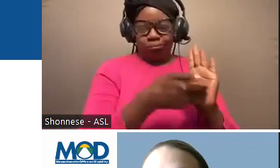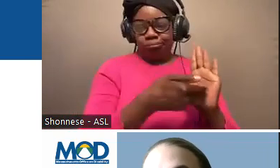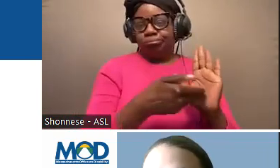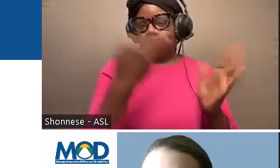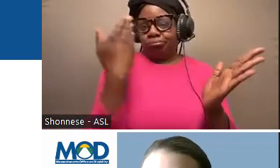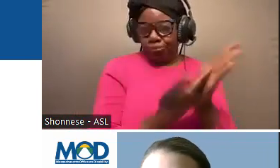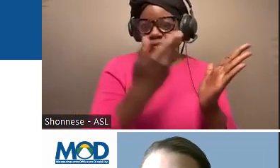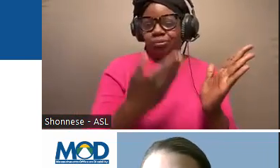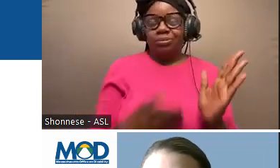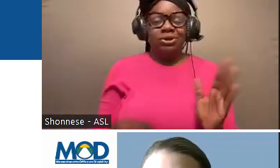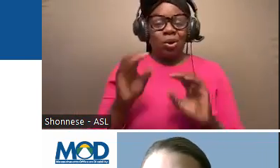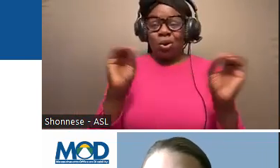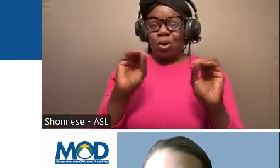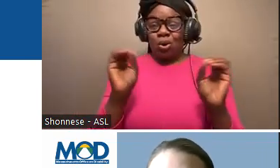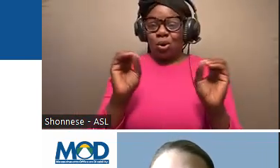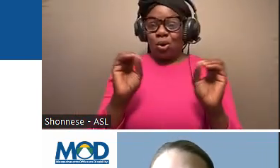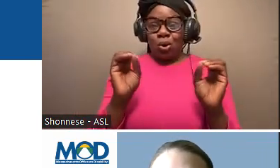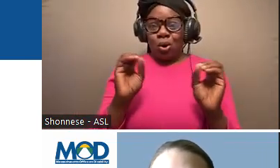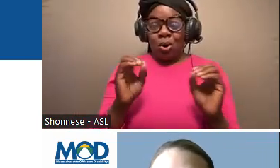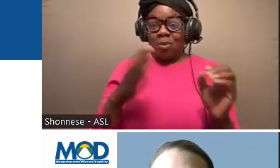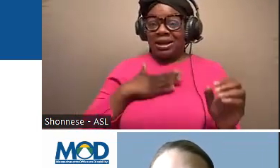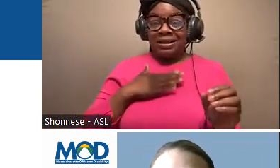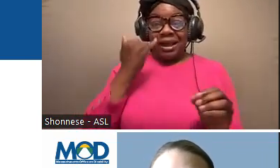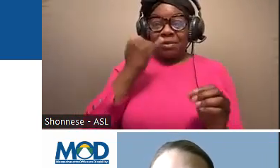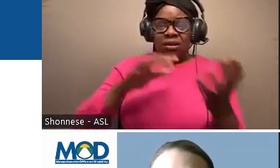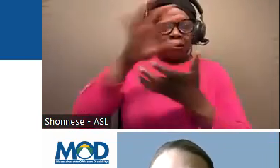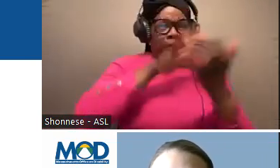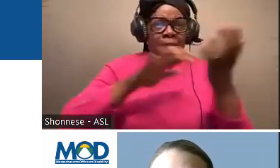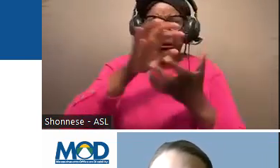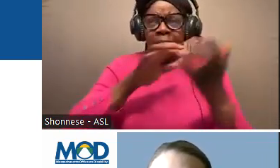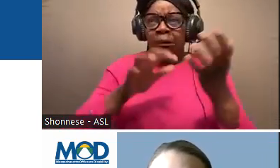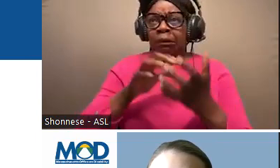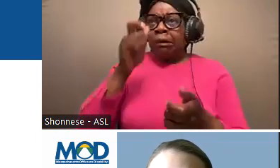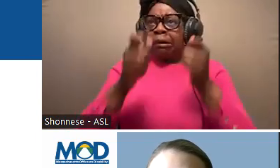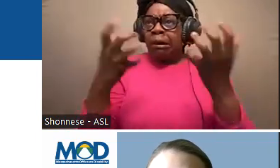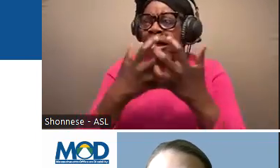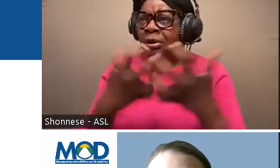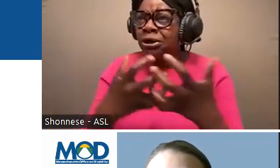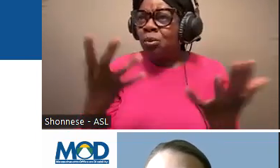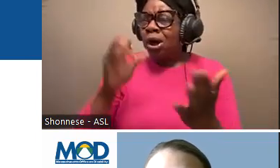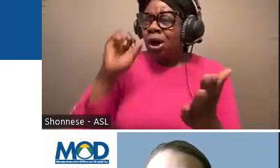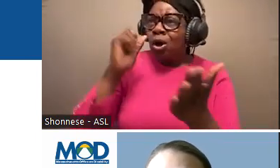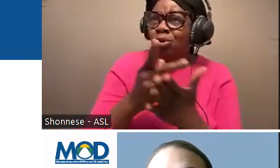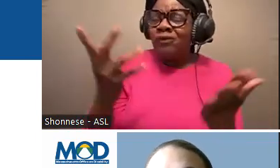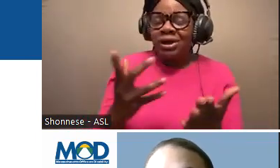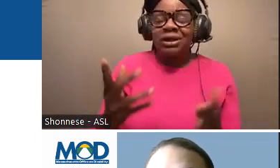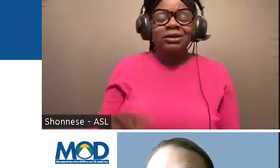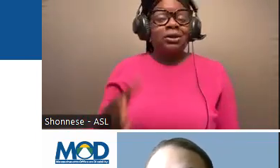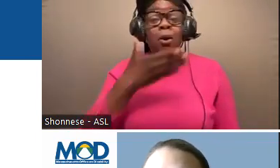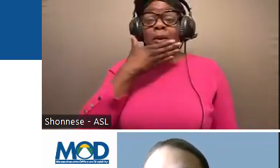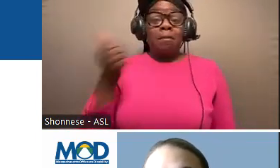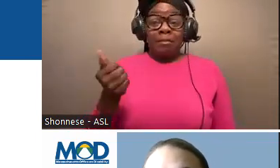Nobody ends up happy in those situations. And I think the natural pattern that you see is that